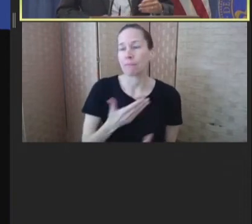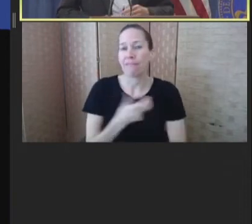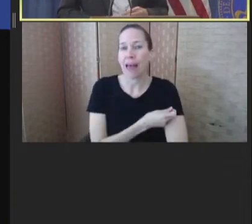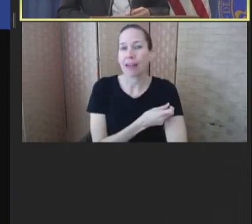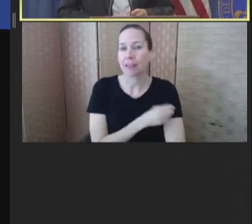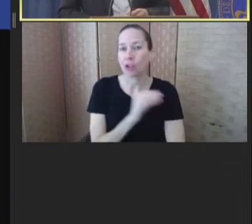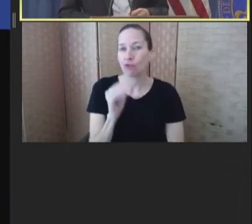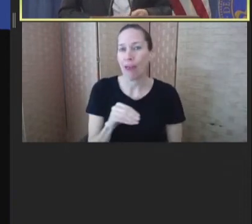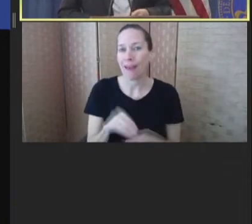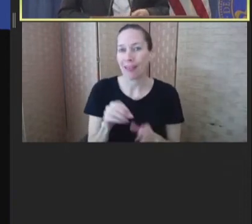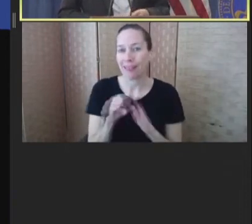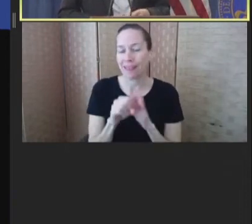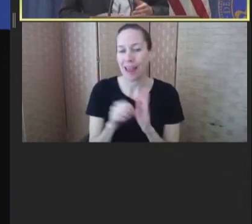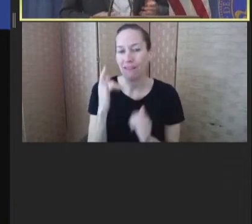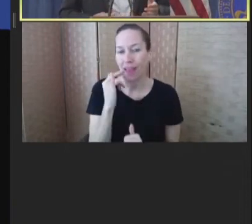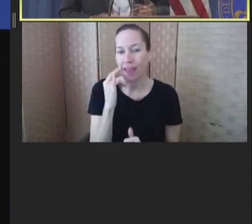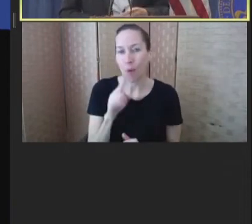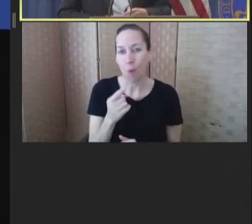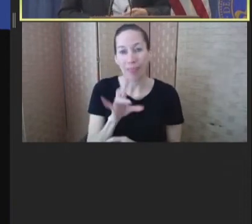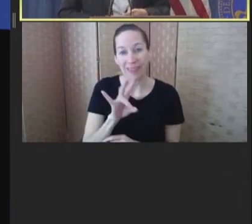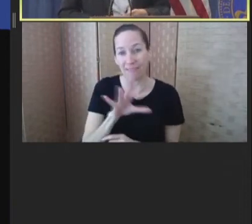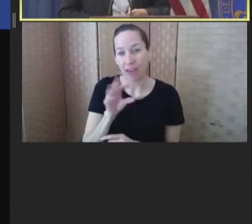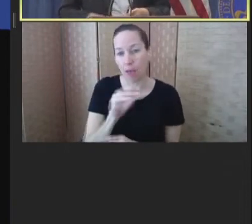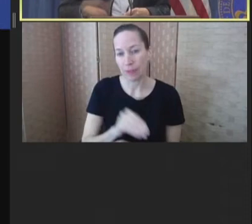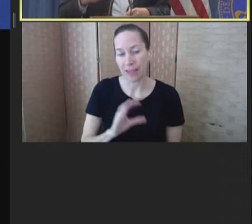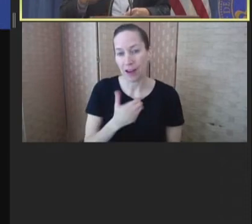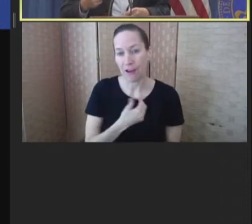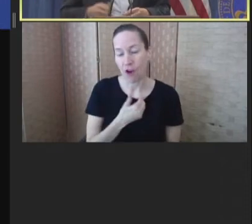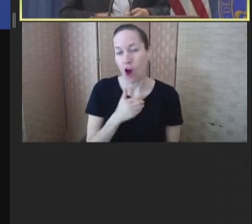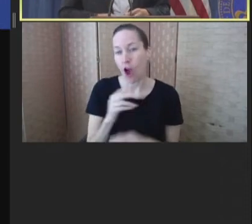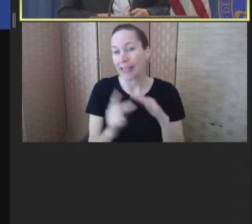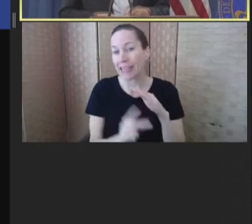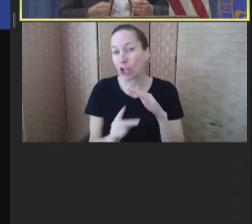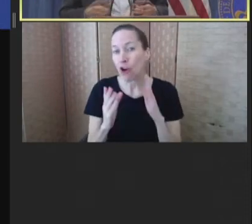percent of our incoming kindergartners were fully vaccinated. We had the highest rates of personal